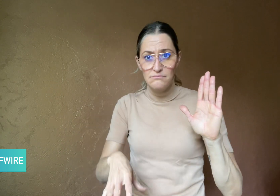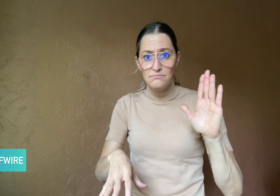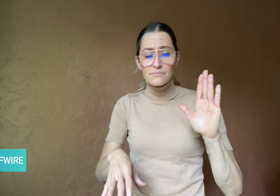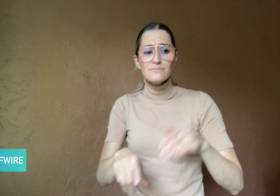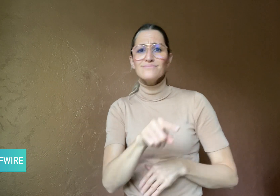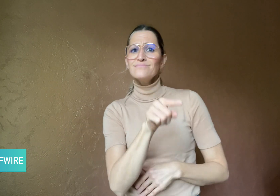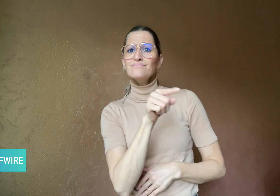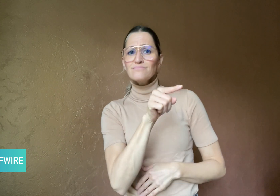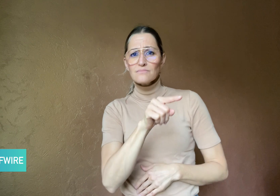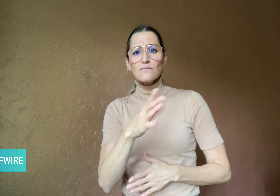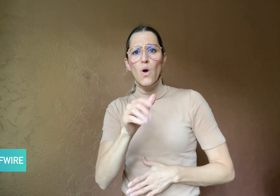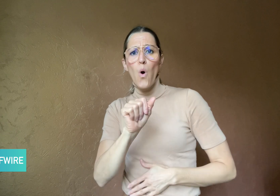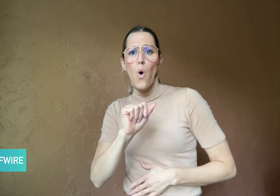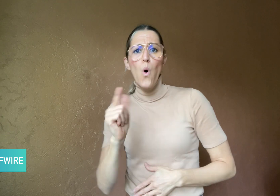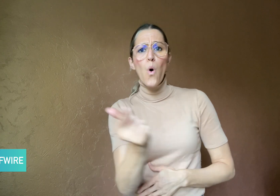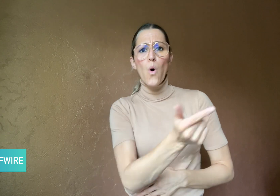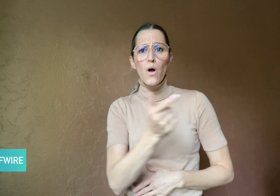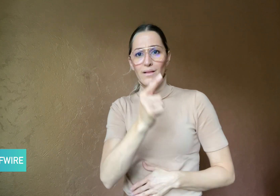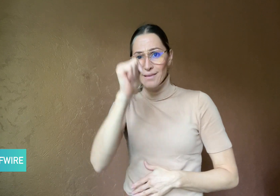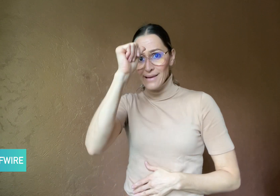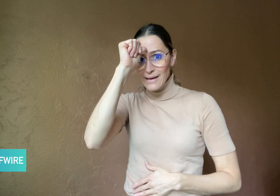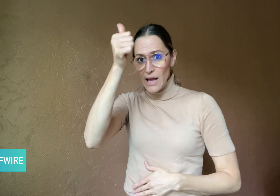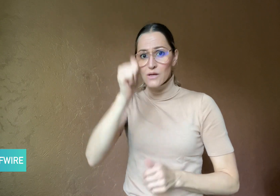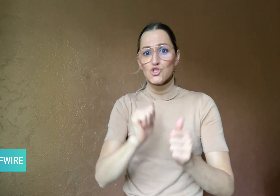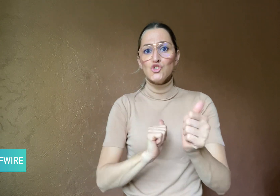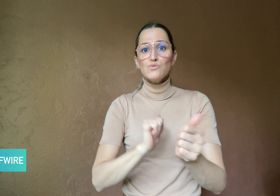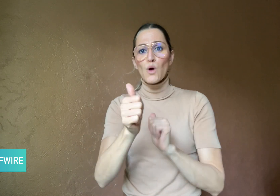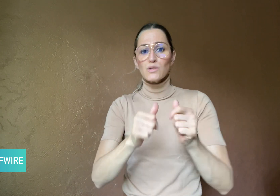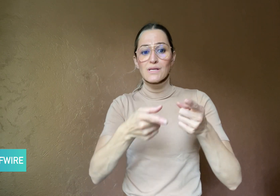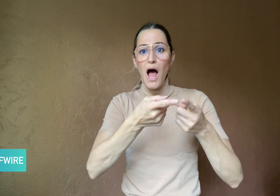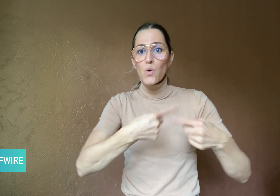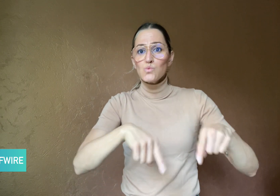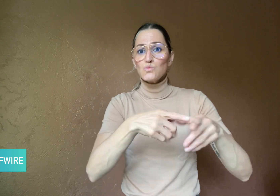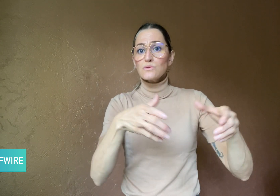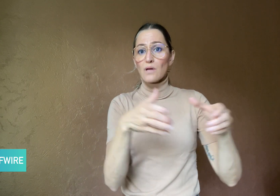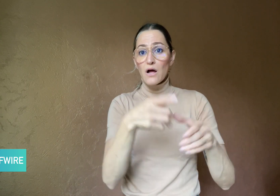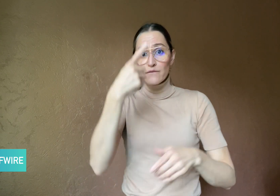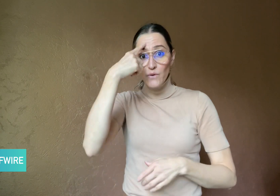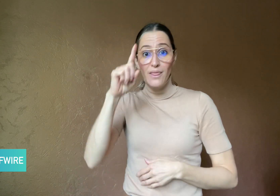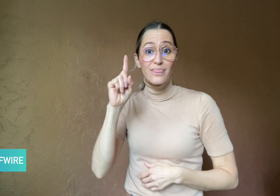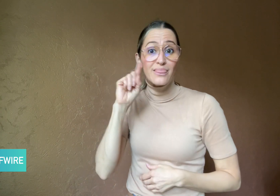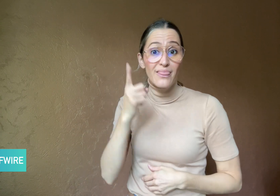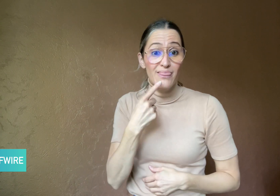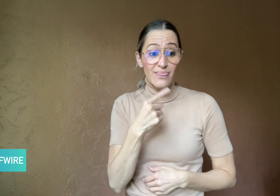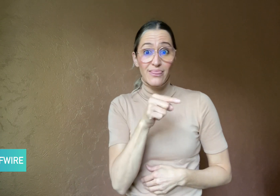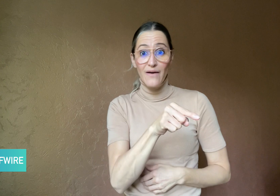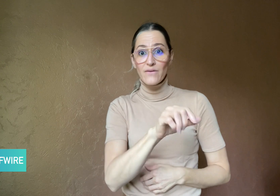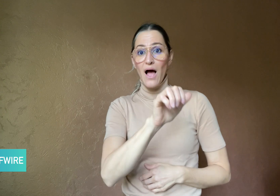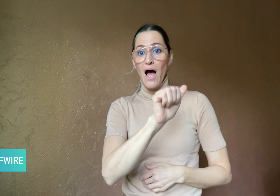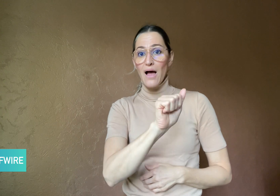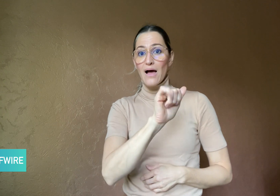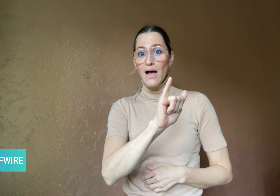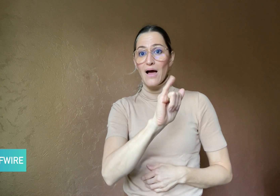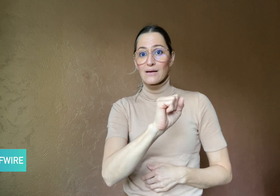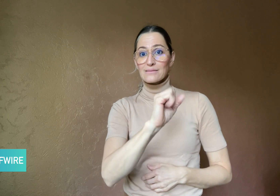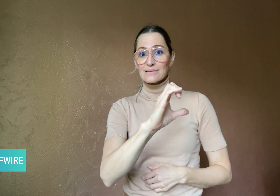for the Deaf (AISCD) said they removed her from the list